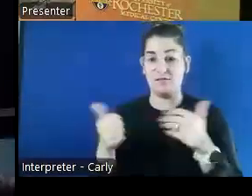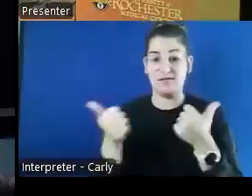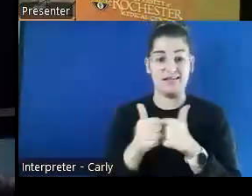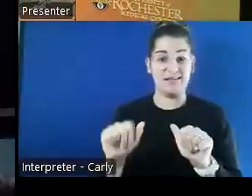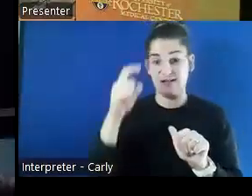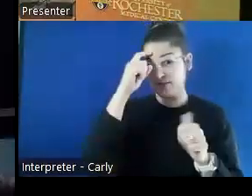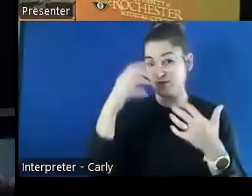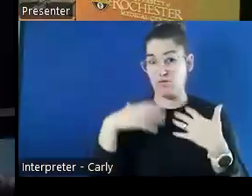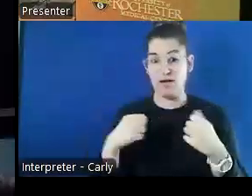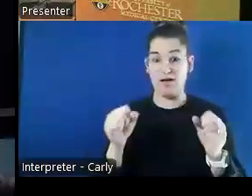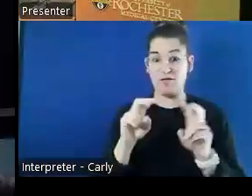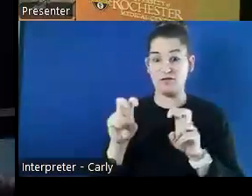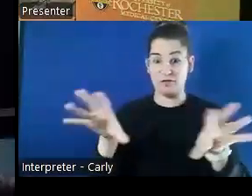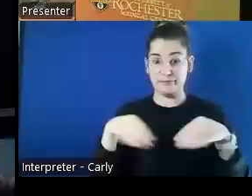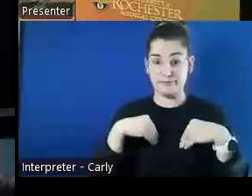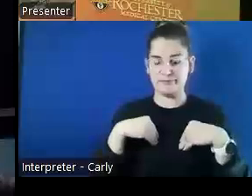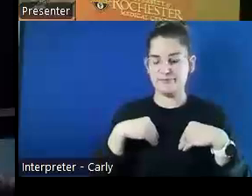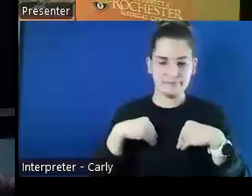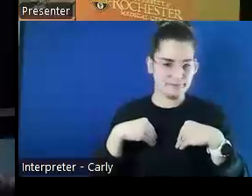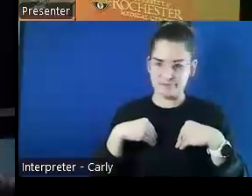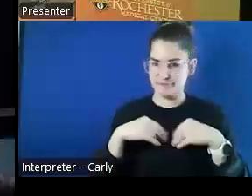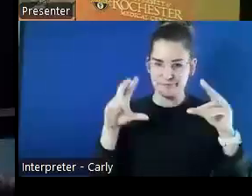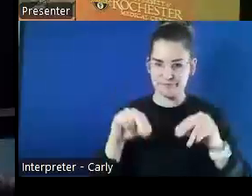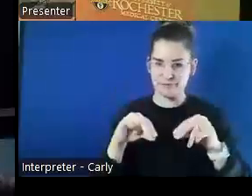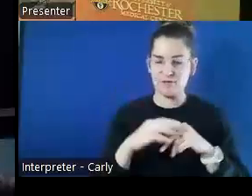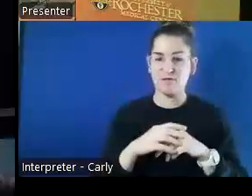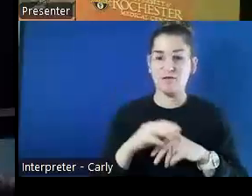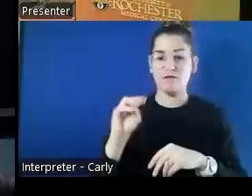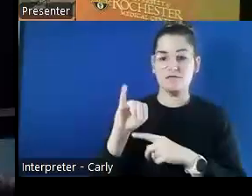would be great if we could but really what we focus on at myips are people with severe mental